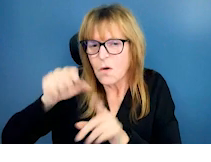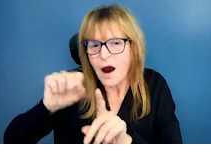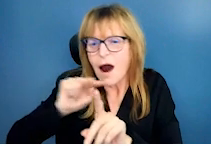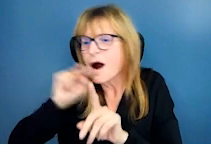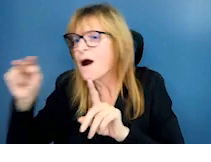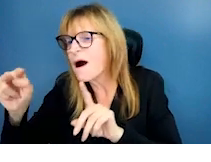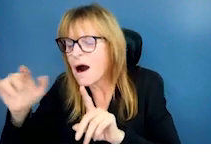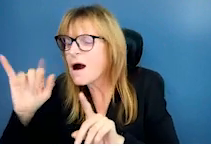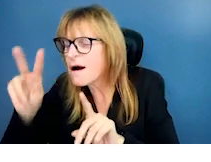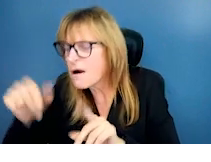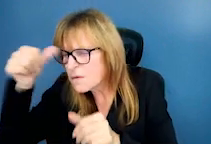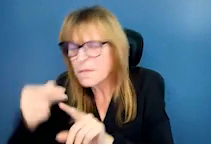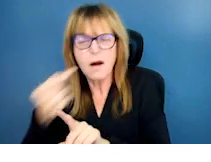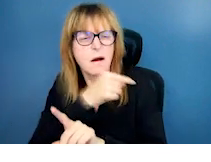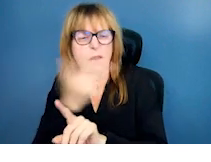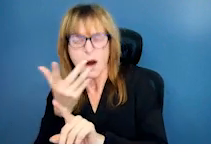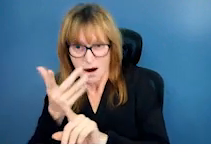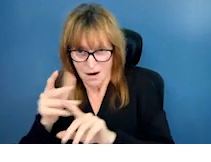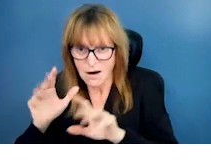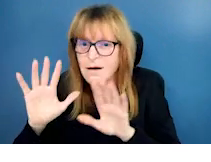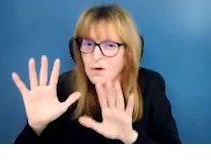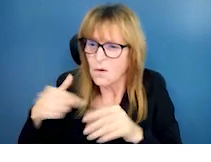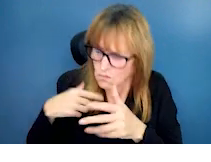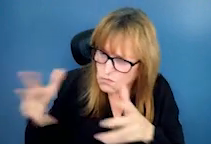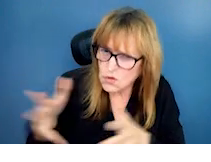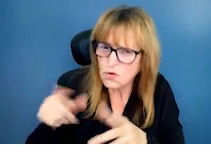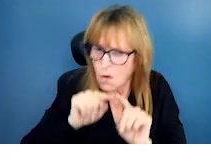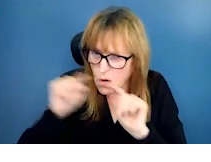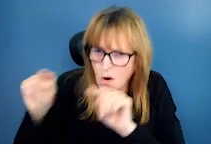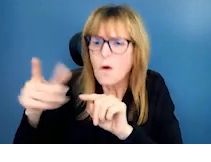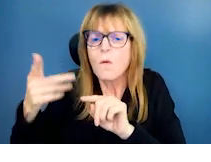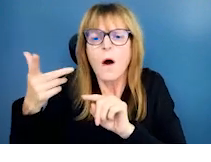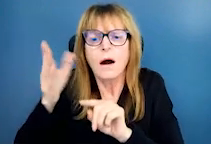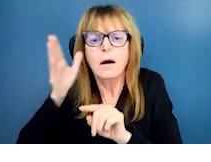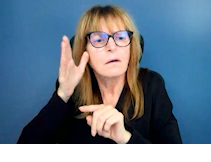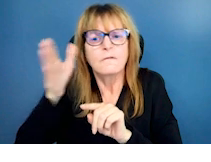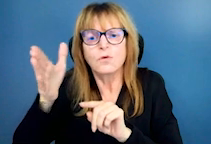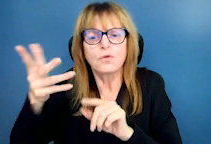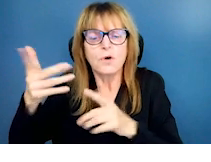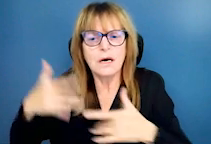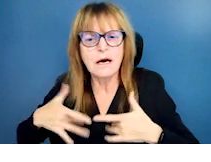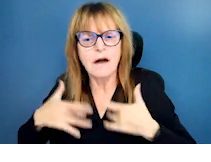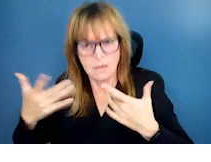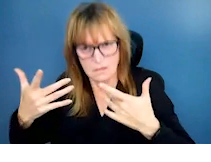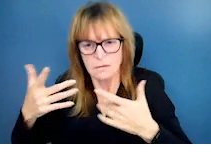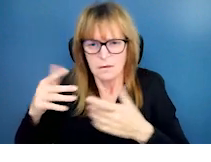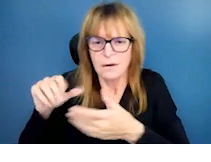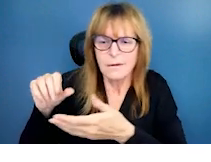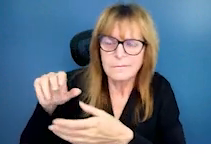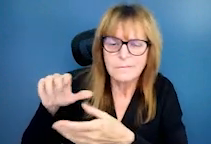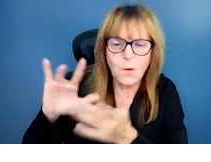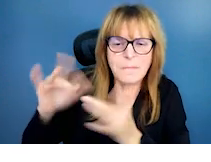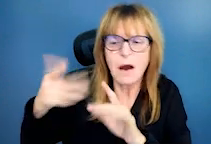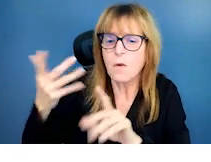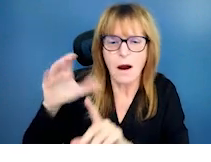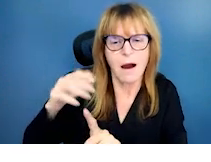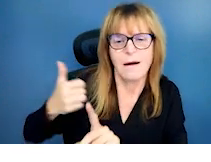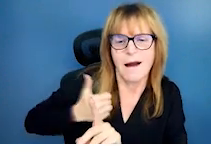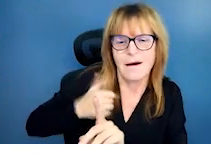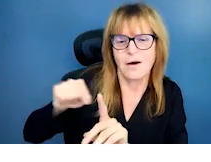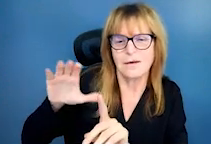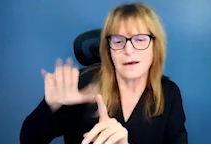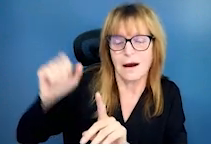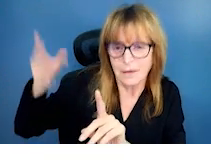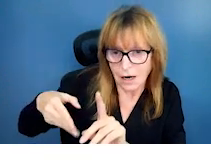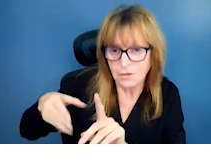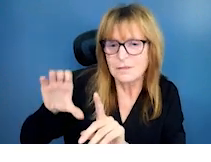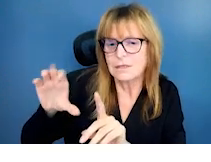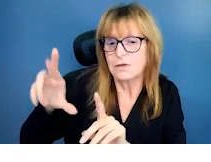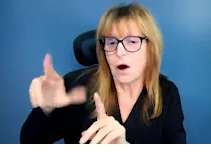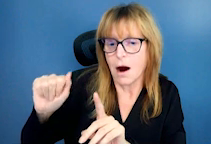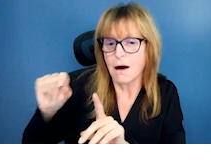canada.ca/cra-outreach-events to view and register for any of our upcoming webinars.